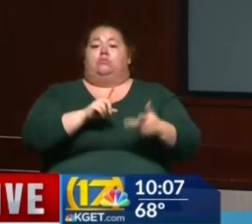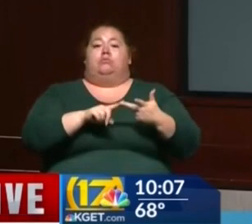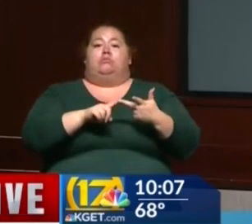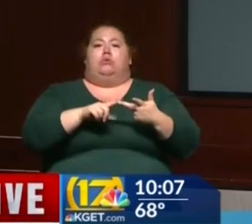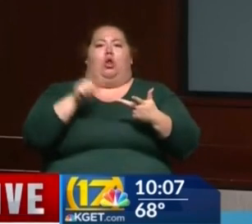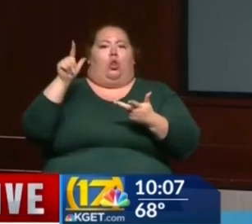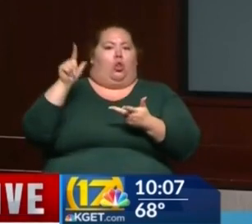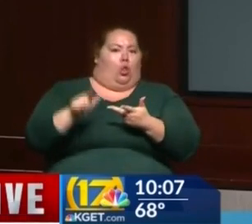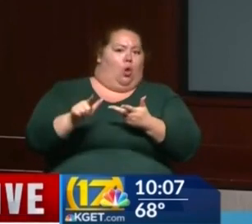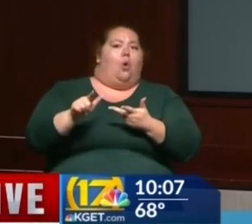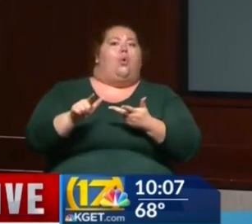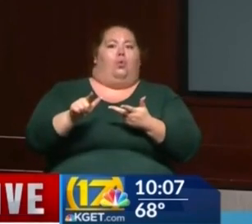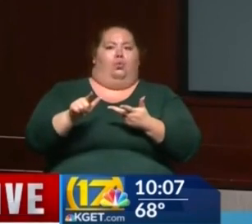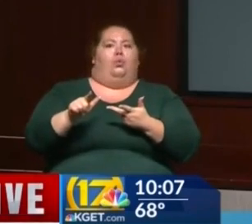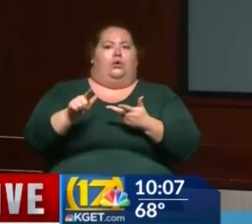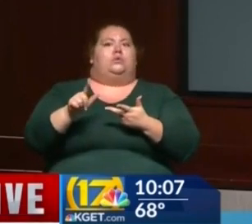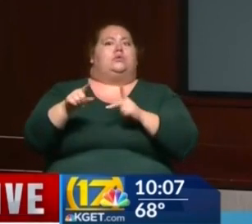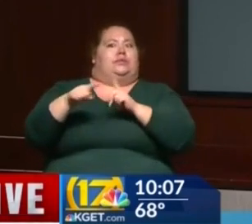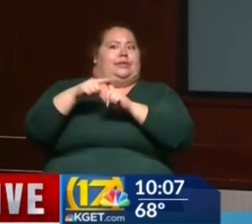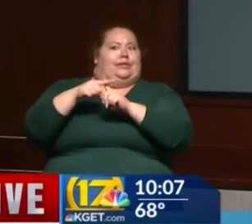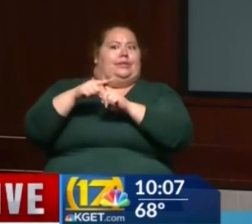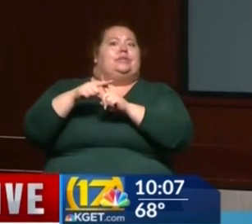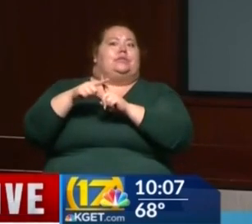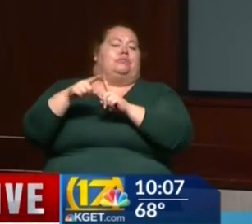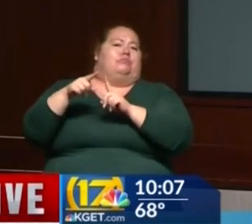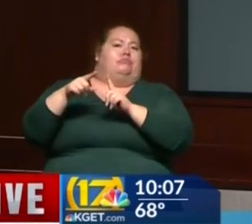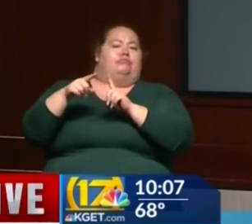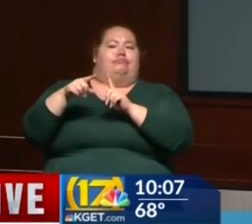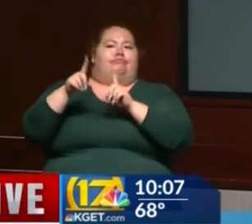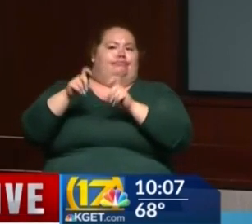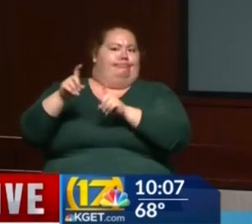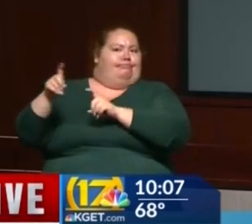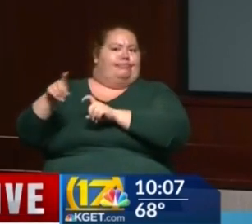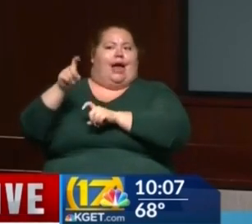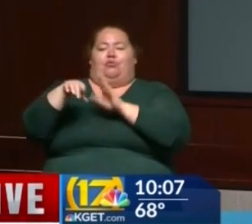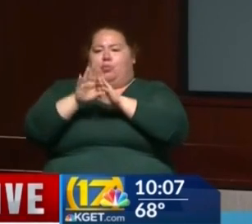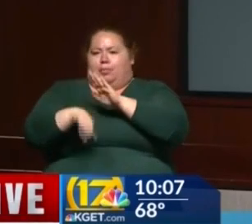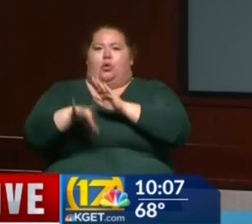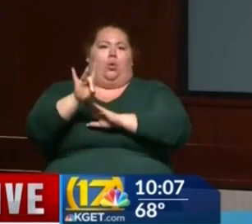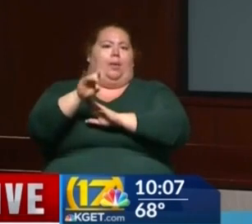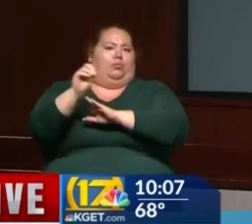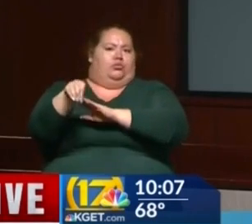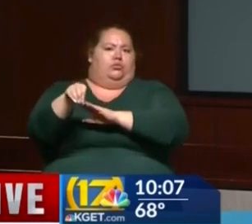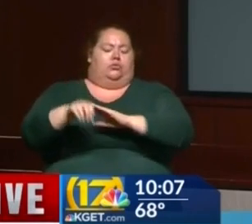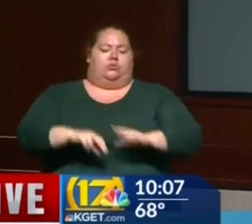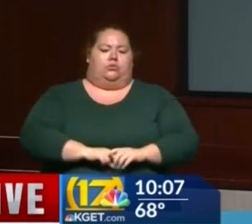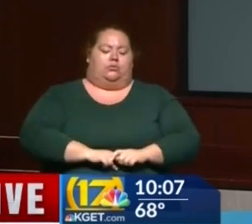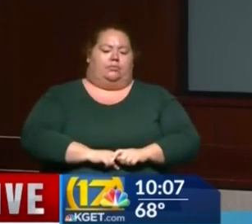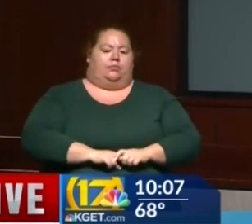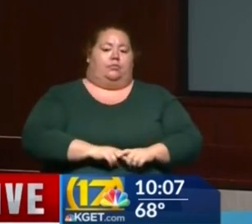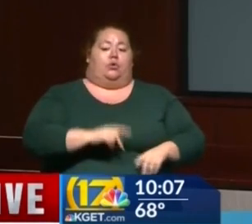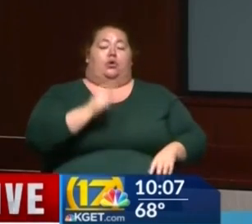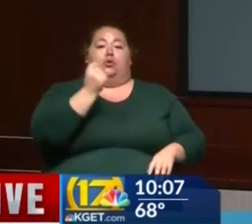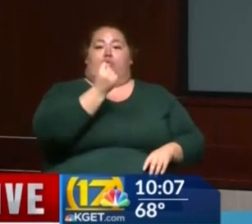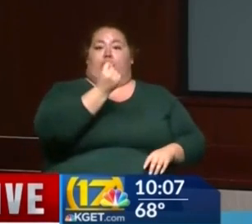OR BELOW COUNTYWIDE TESTING POSITIVITY RATE OF BELOW EIGHT PERCENT AND A LOWEST QUARTILE